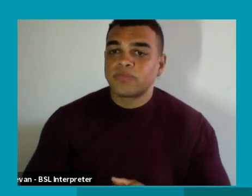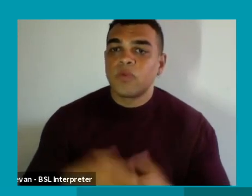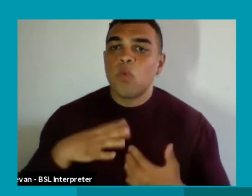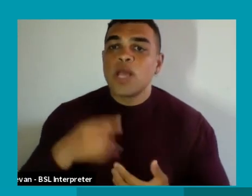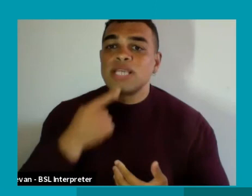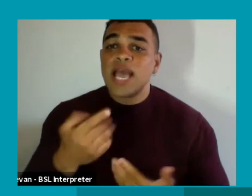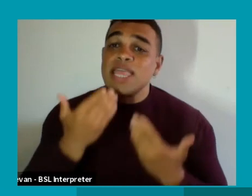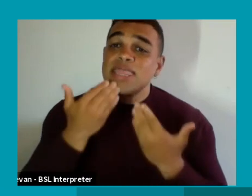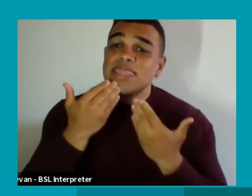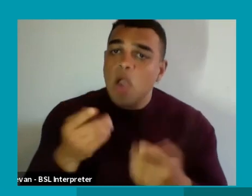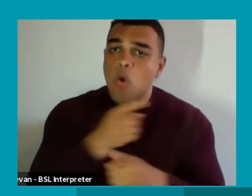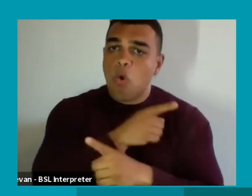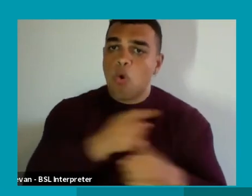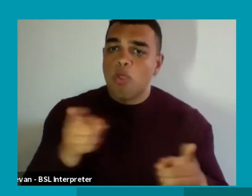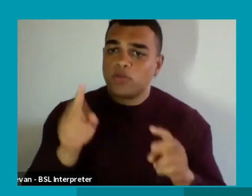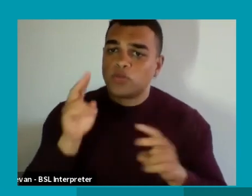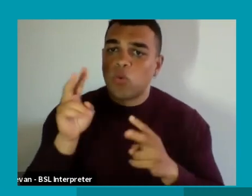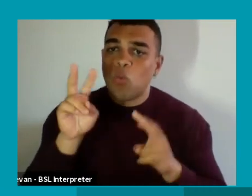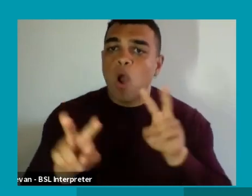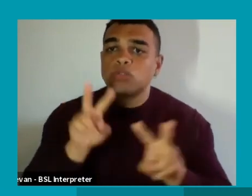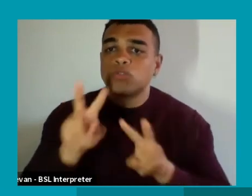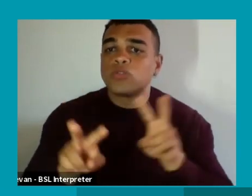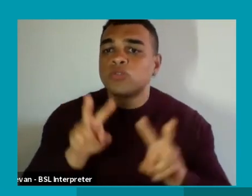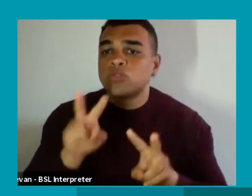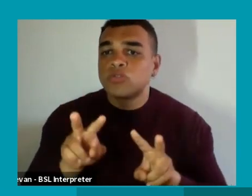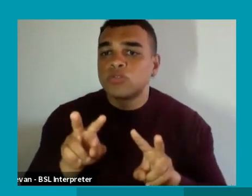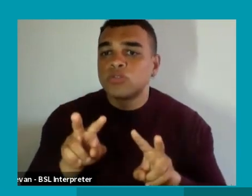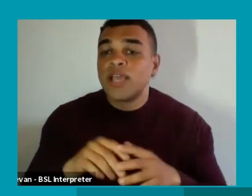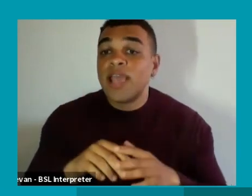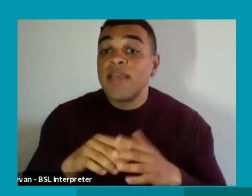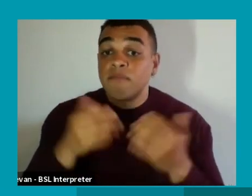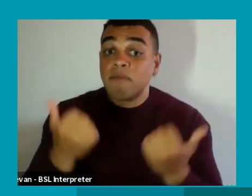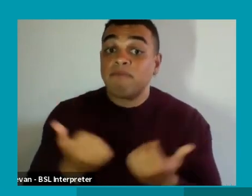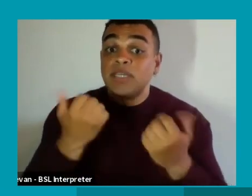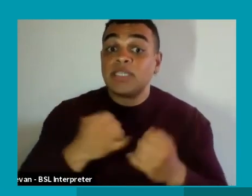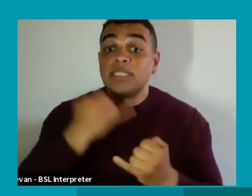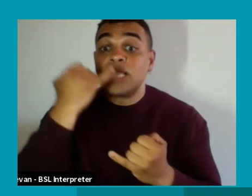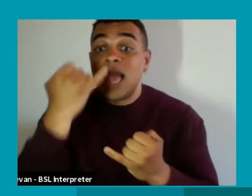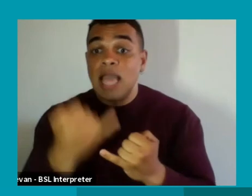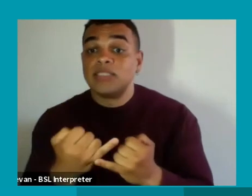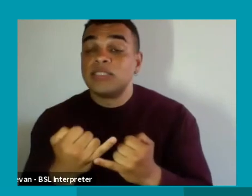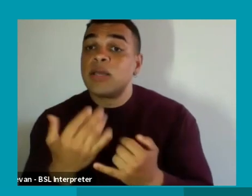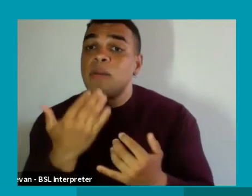for your time and for staying with us. If when you end the webinar, you could complete the survey that will be on your screens that would be great.